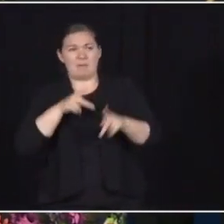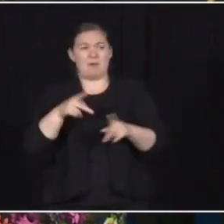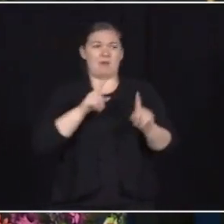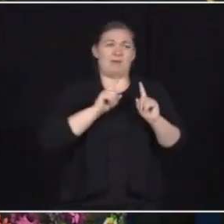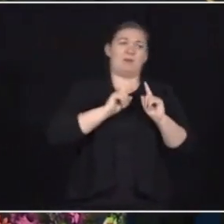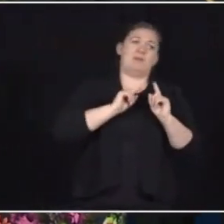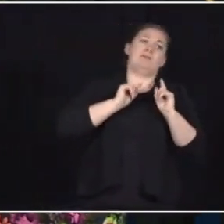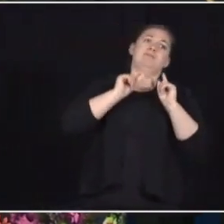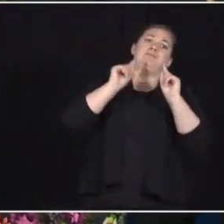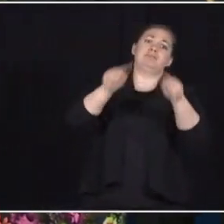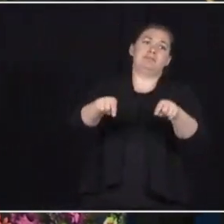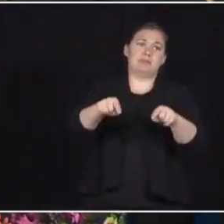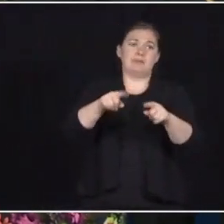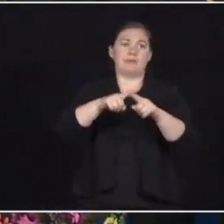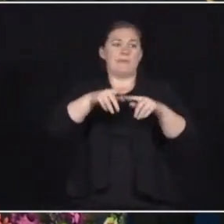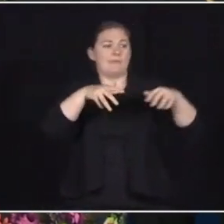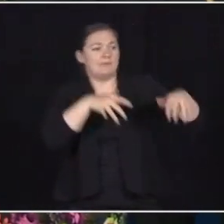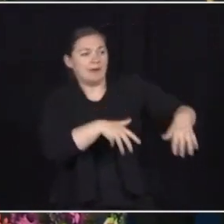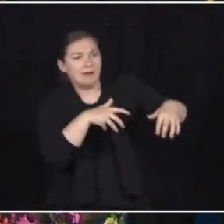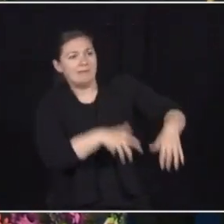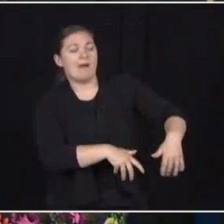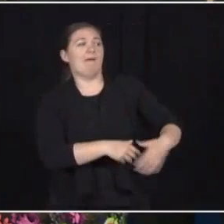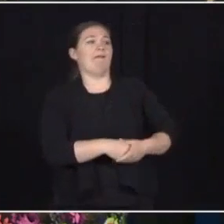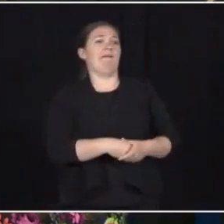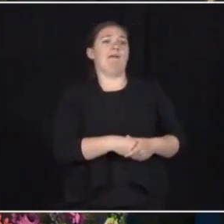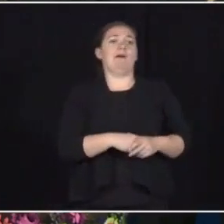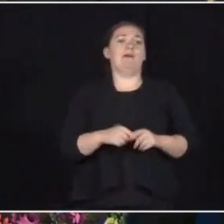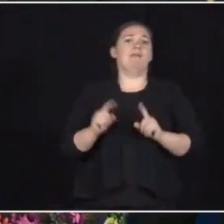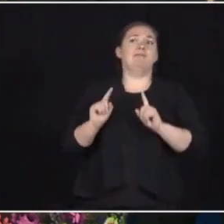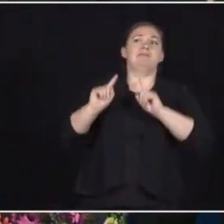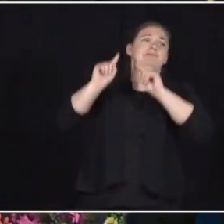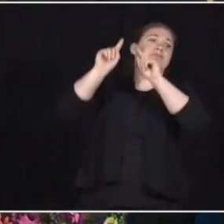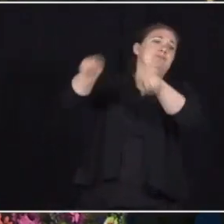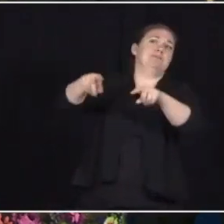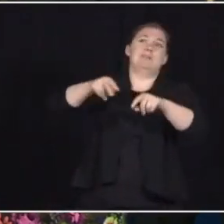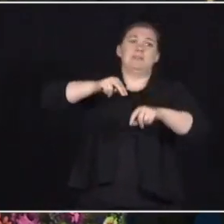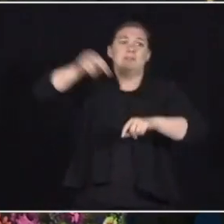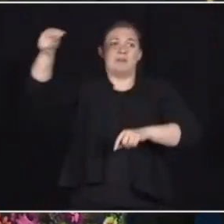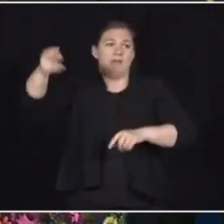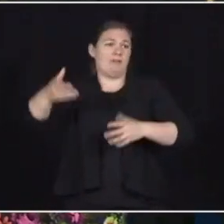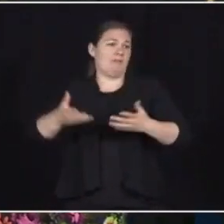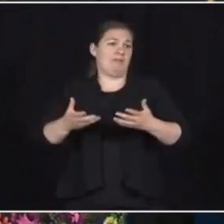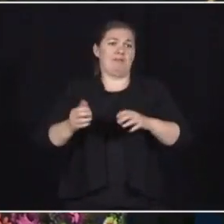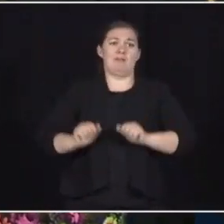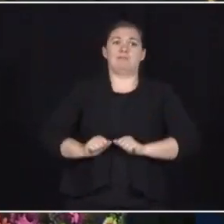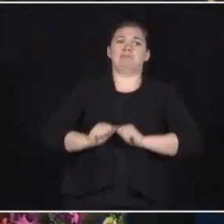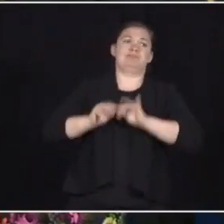going from Toronto to go down to Niagara region to Niagara Falls this weekend? What's to stop somebody going from Toronto to